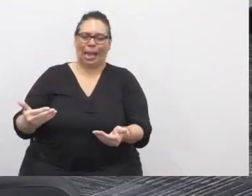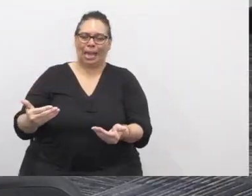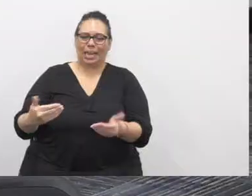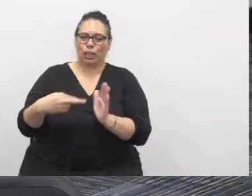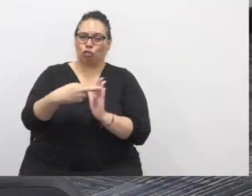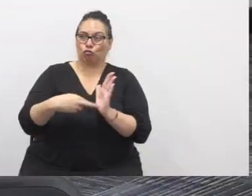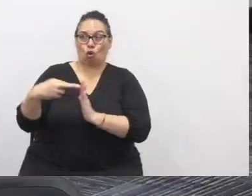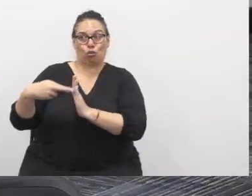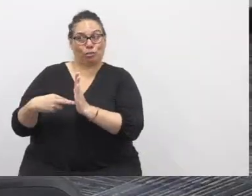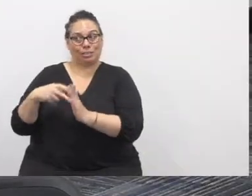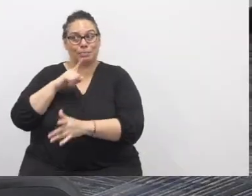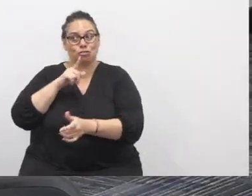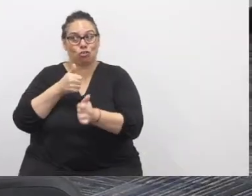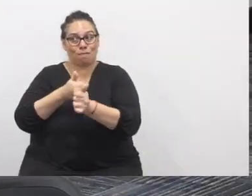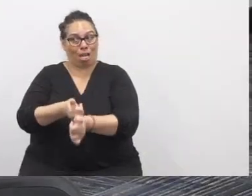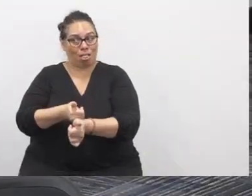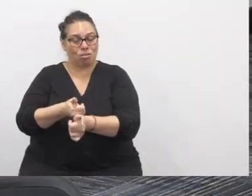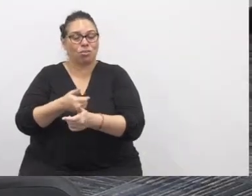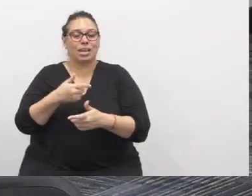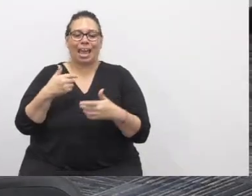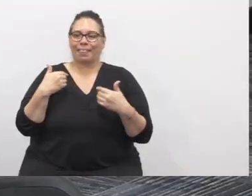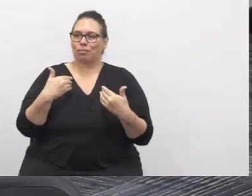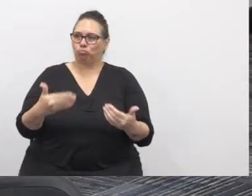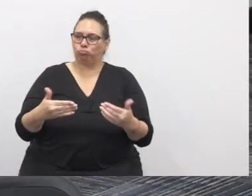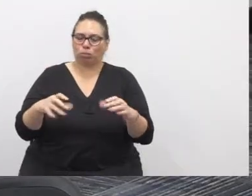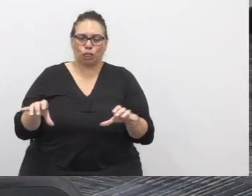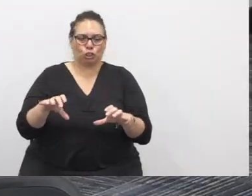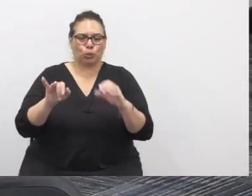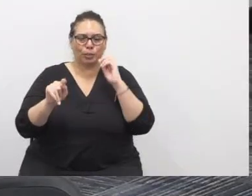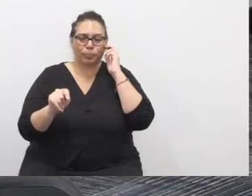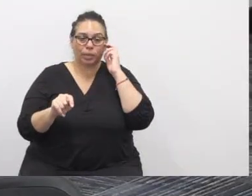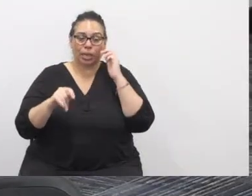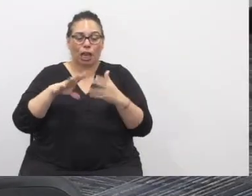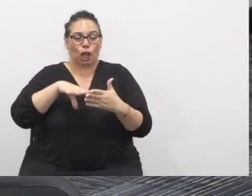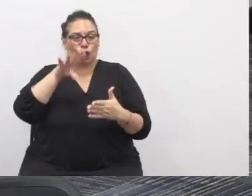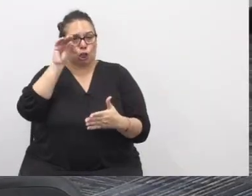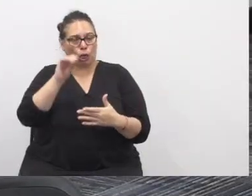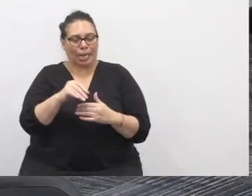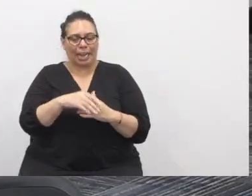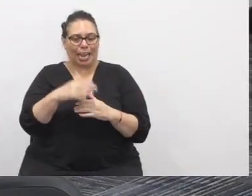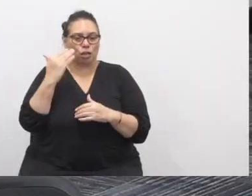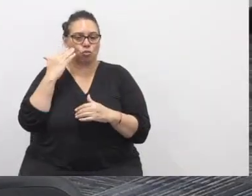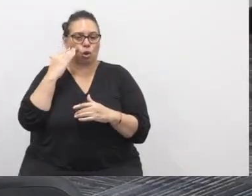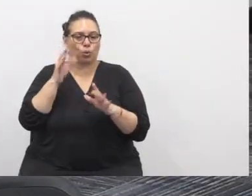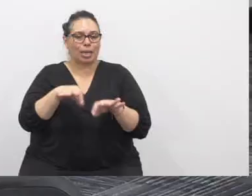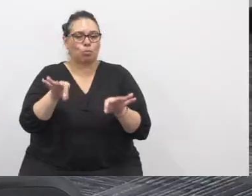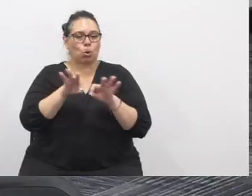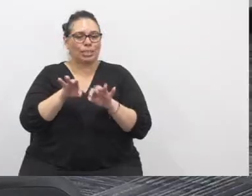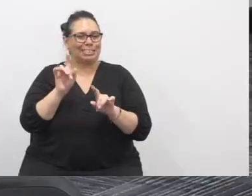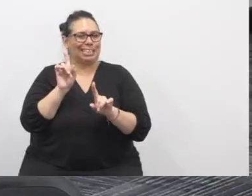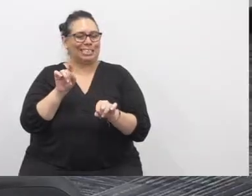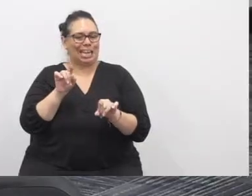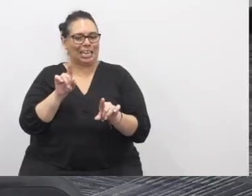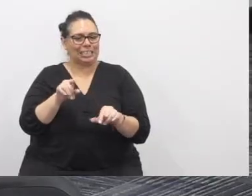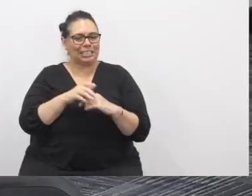make sure you follow the rules and then let's do it. But then learning, just knowing the importance of attendance and looking at research,